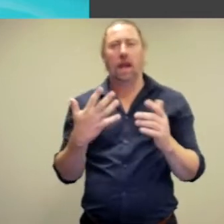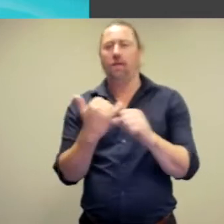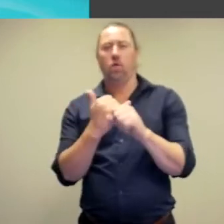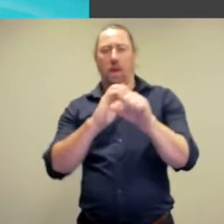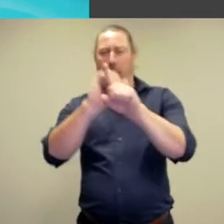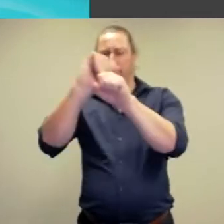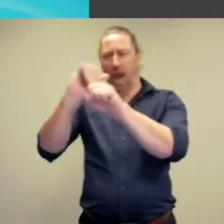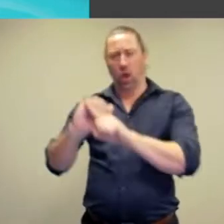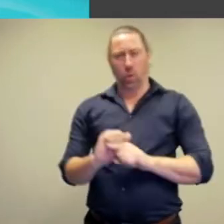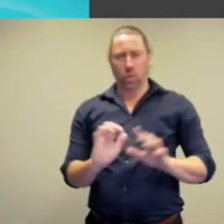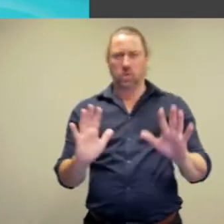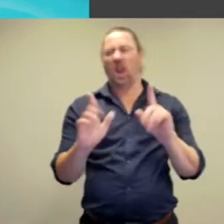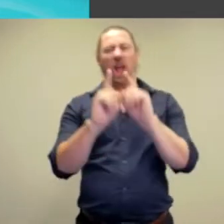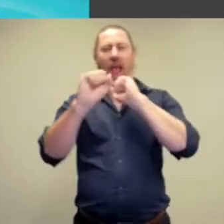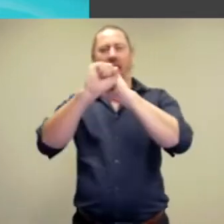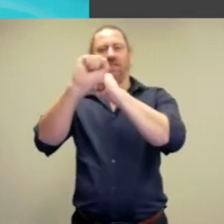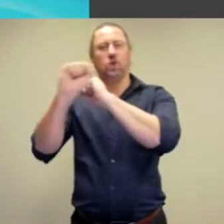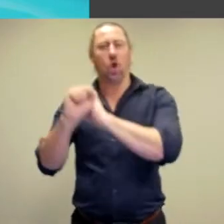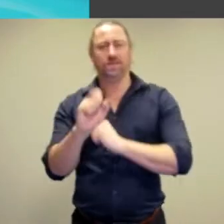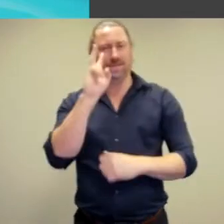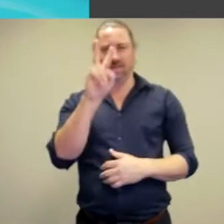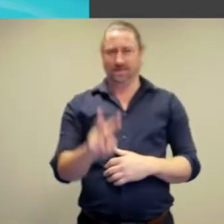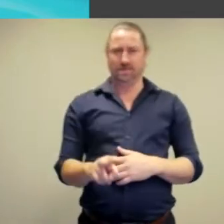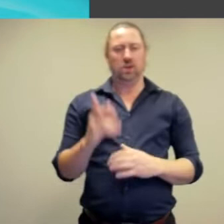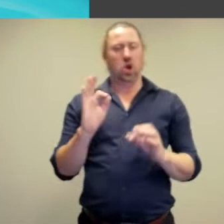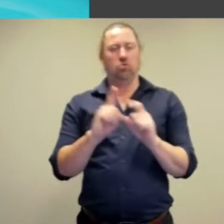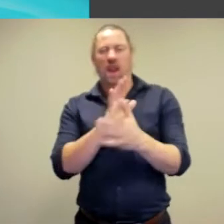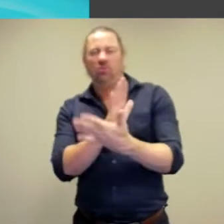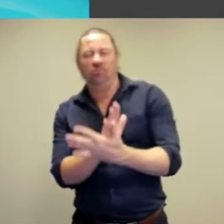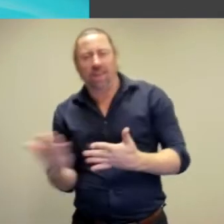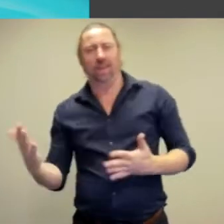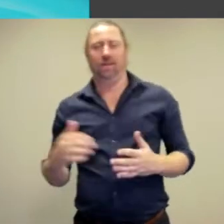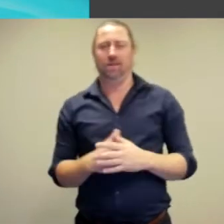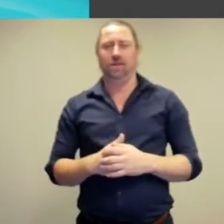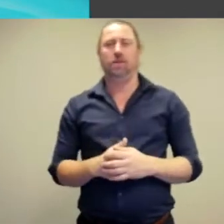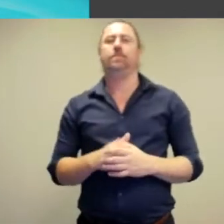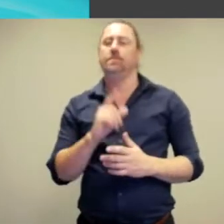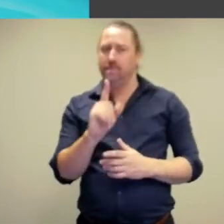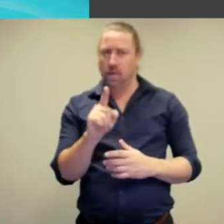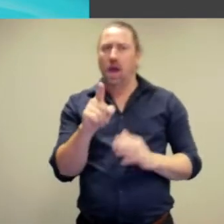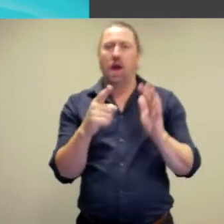aesthetic but the primary